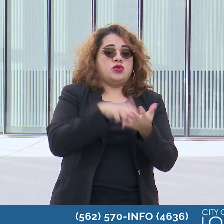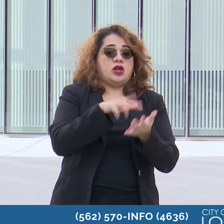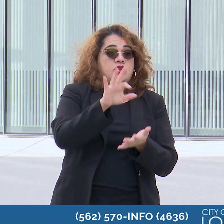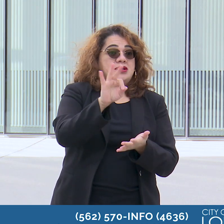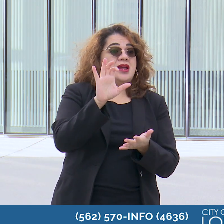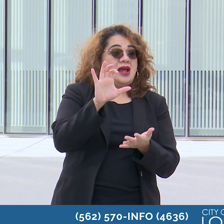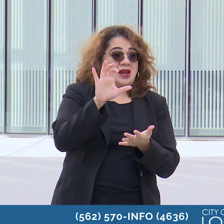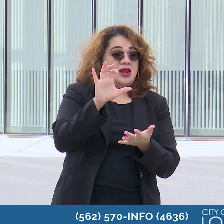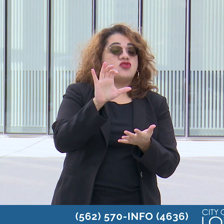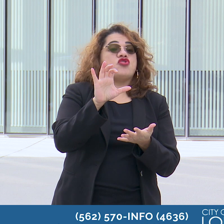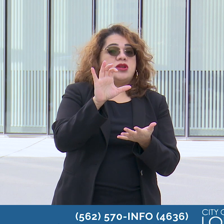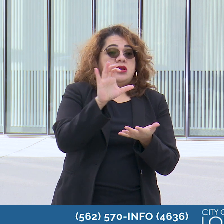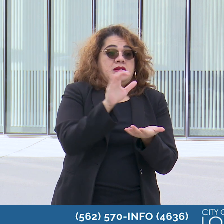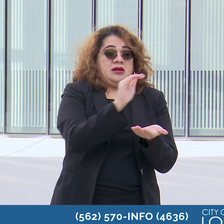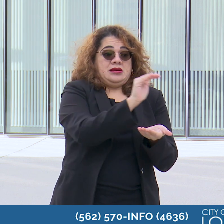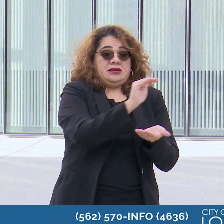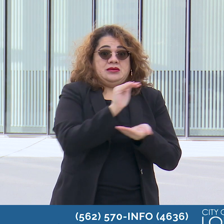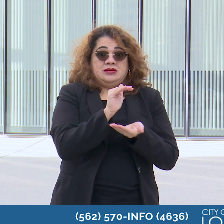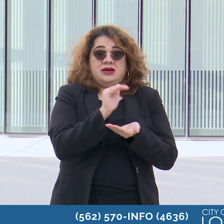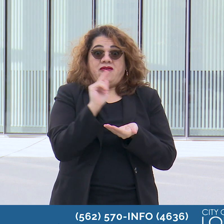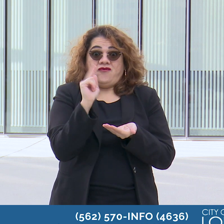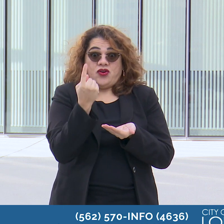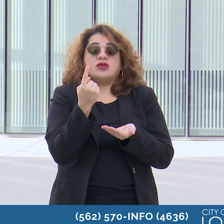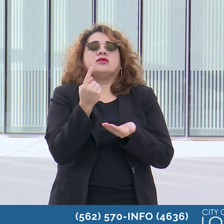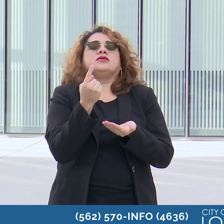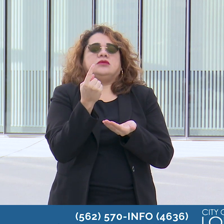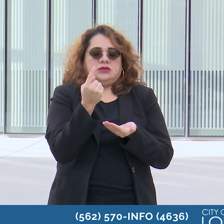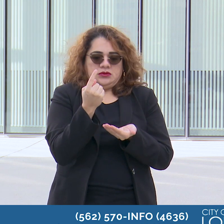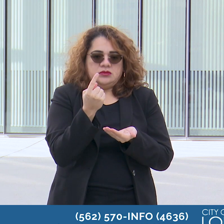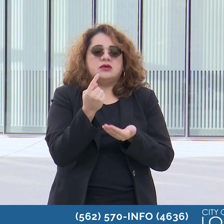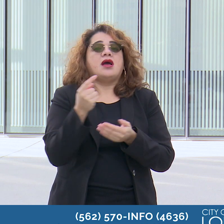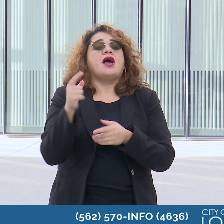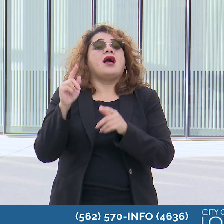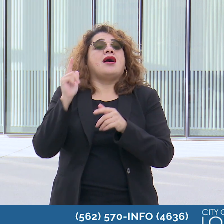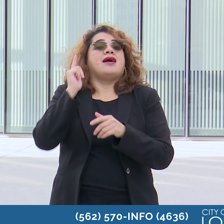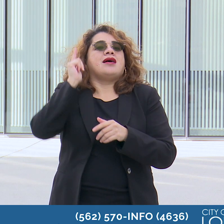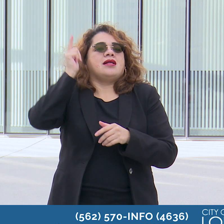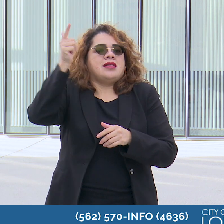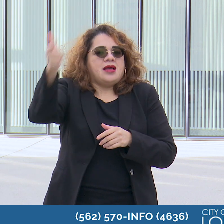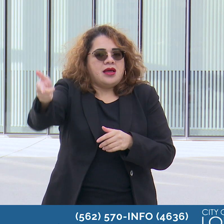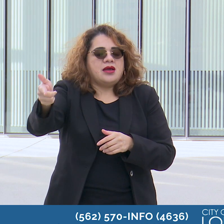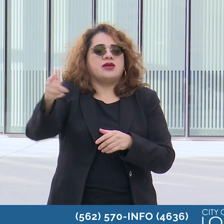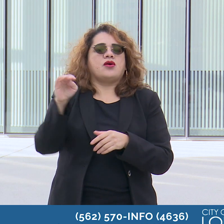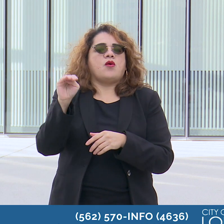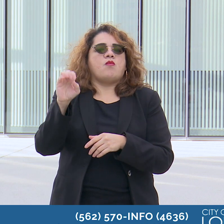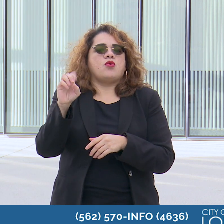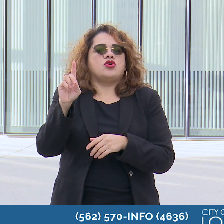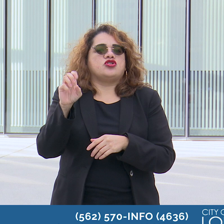doses. Adding to the additional shipments of the Pfizer vaccine, the Moderna vaccine is scheduled